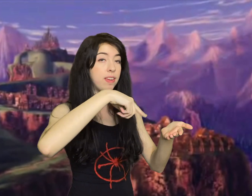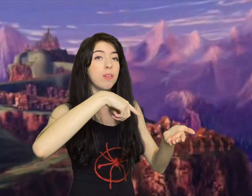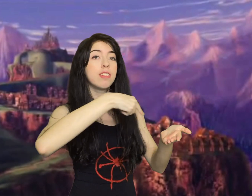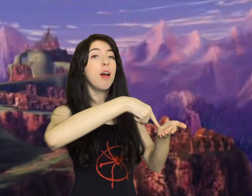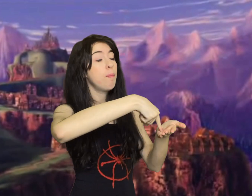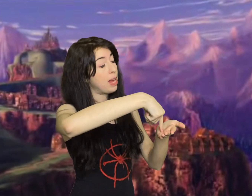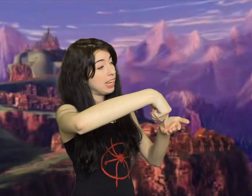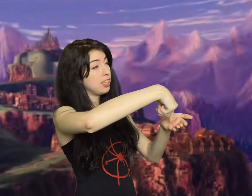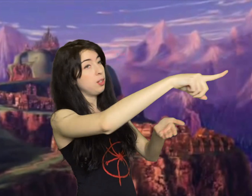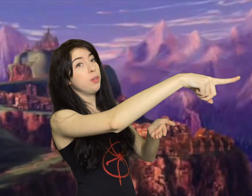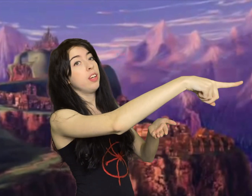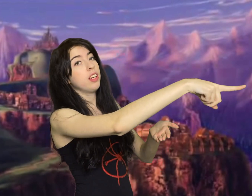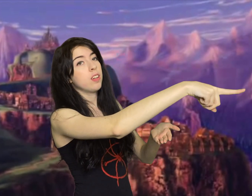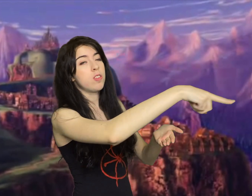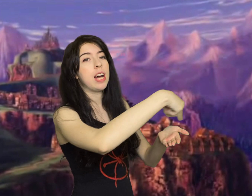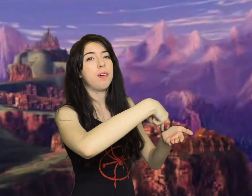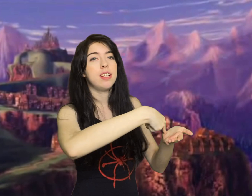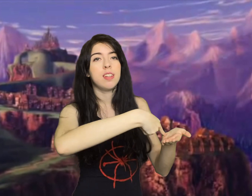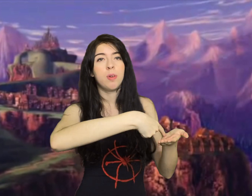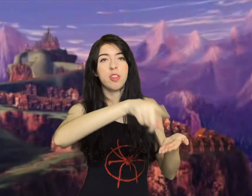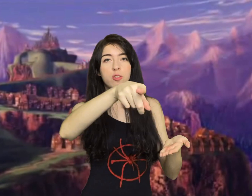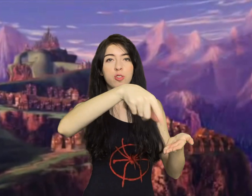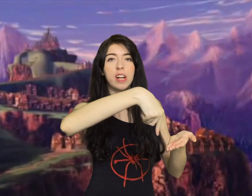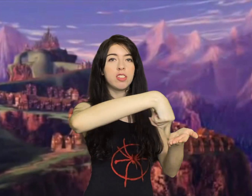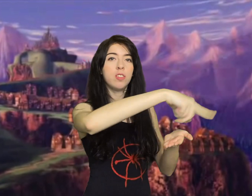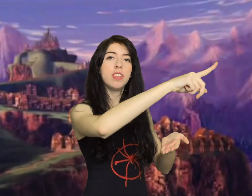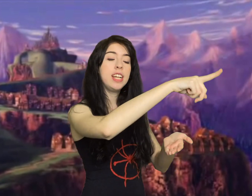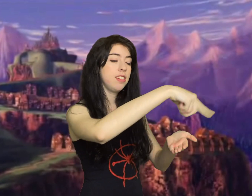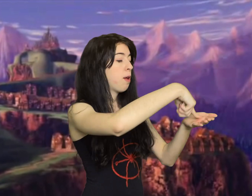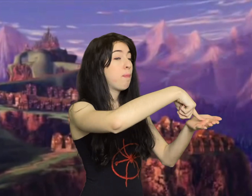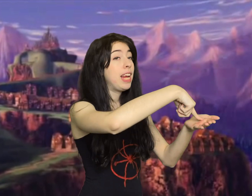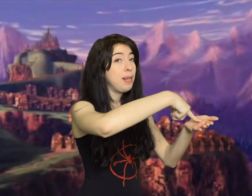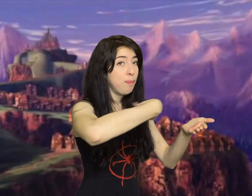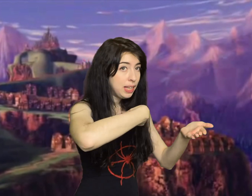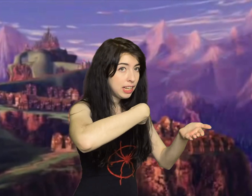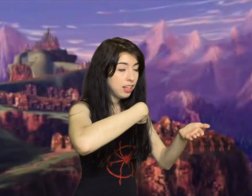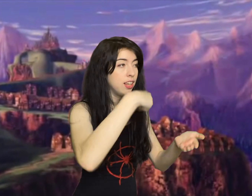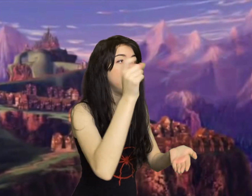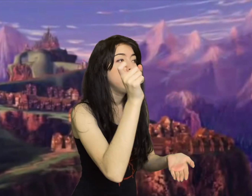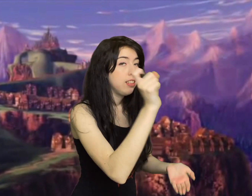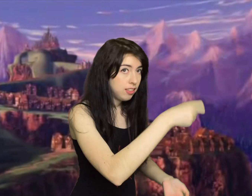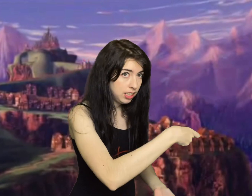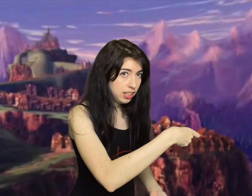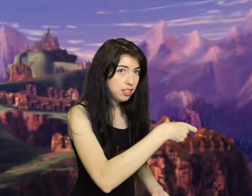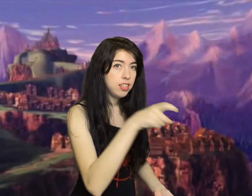if it was PAY-YOU it goes that one(way) it's one of those directional things PAY-ME NEED